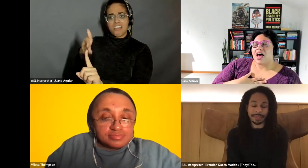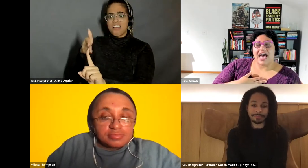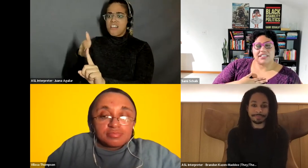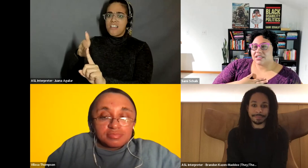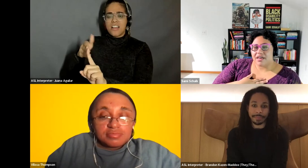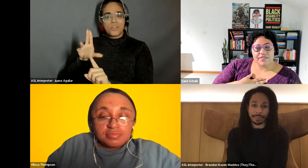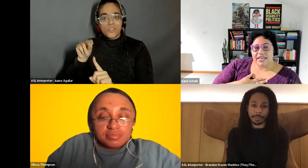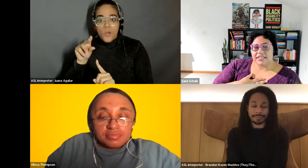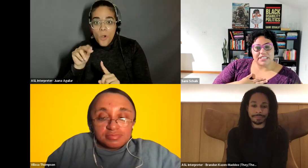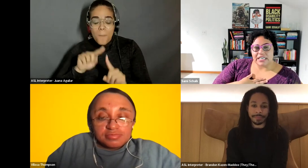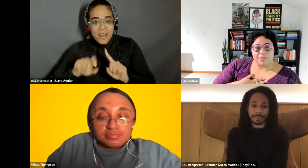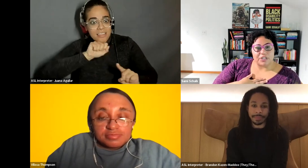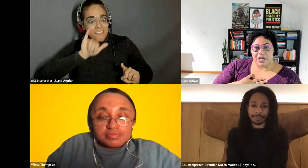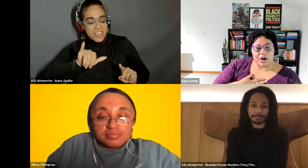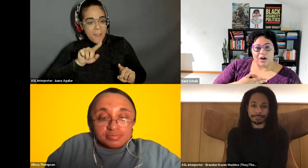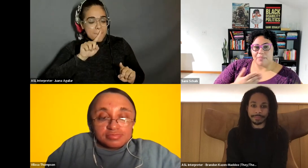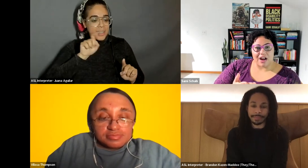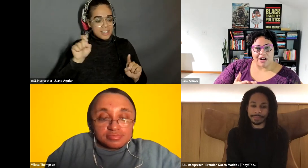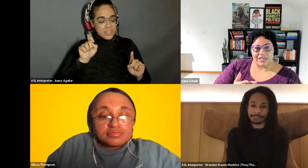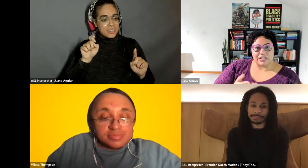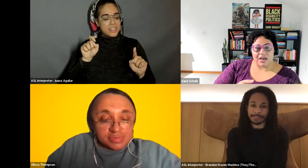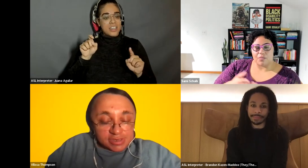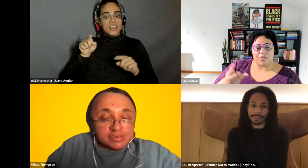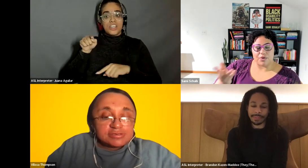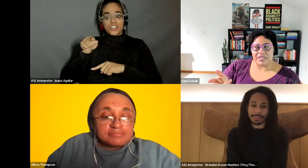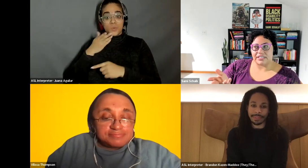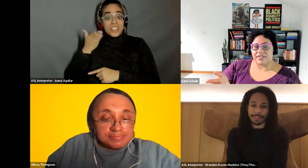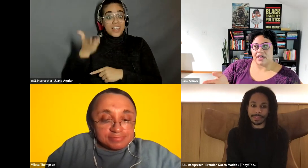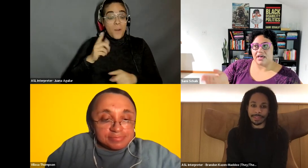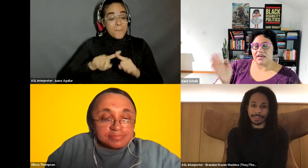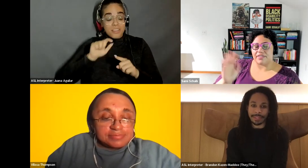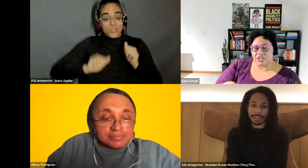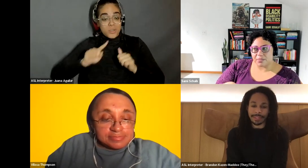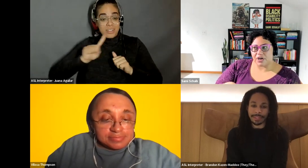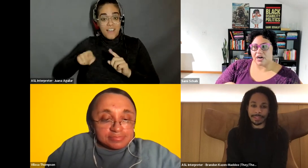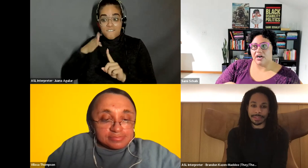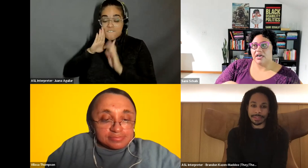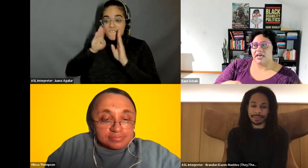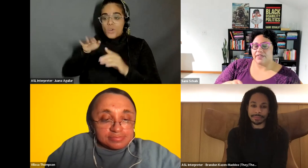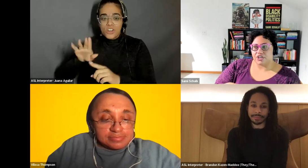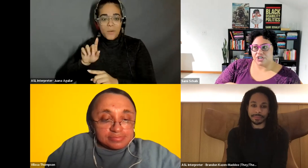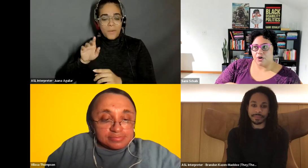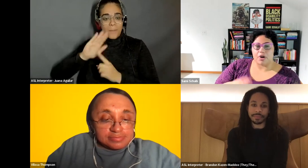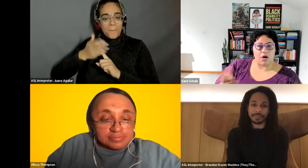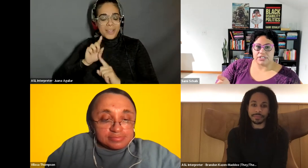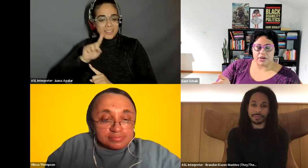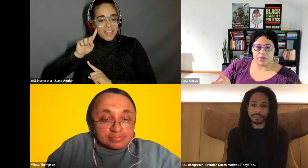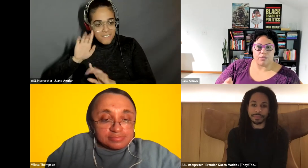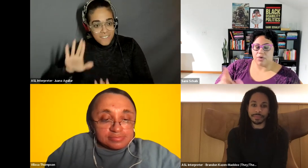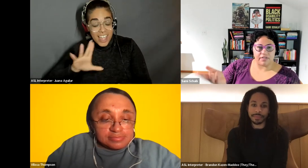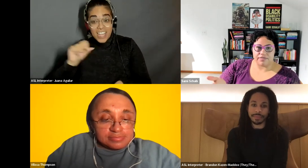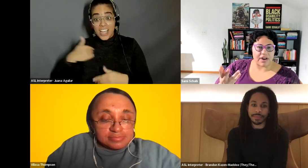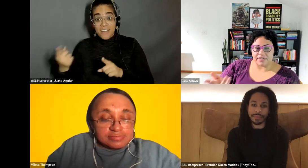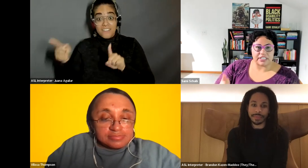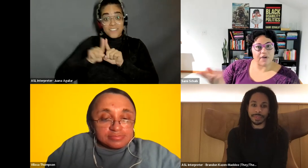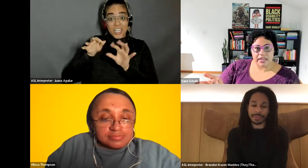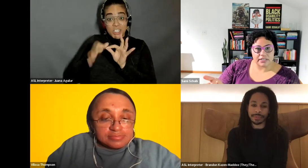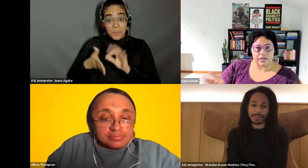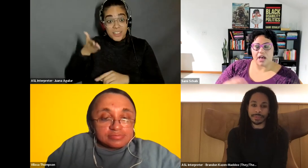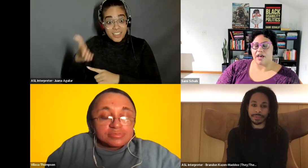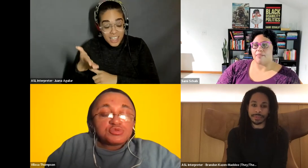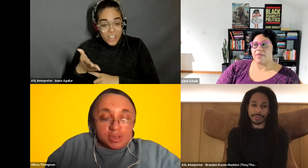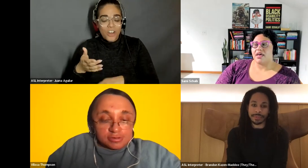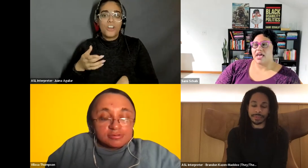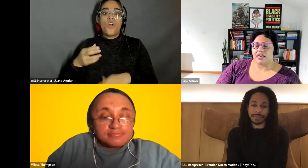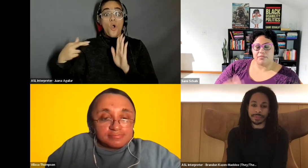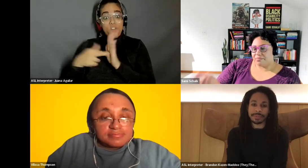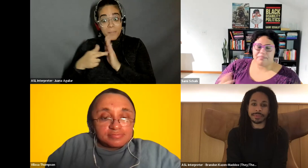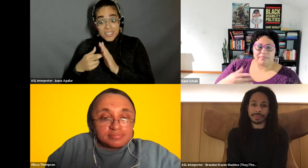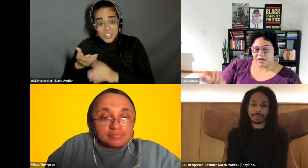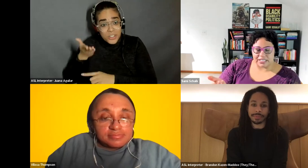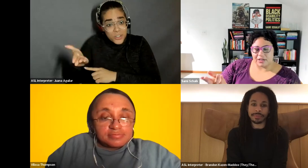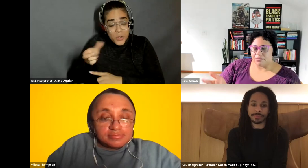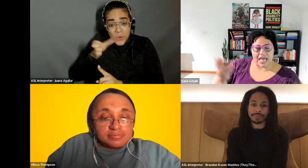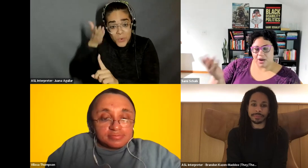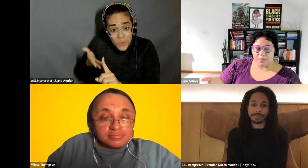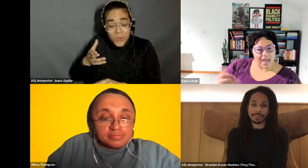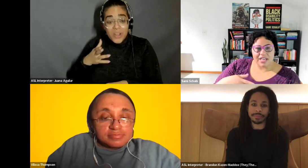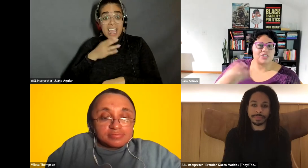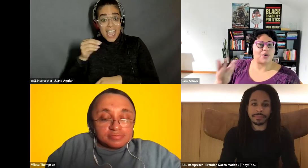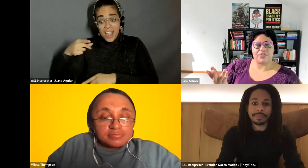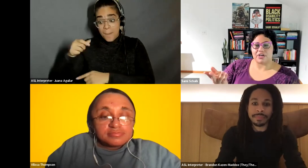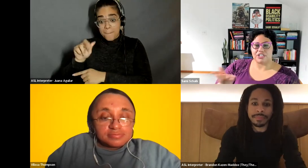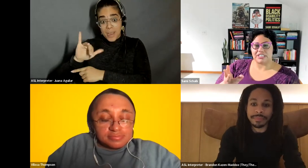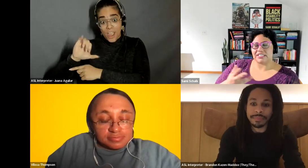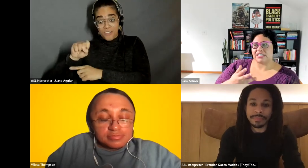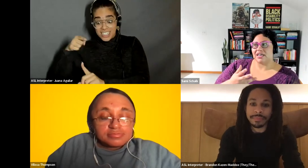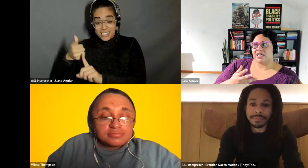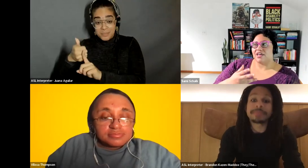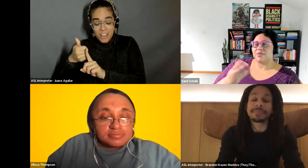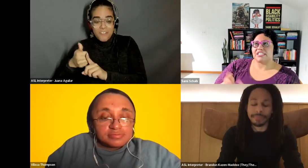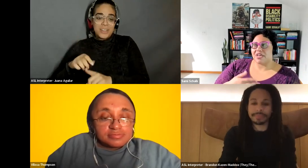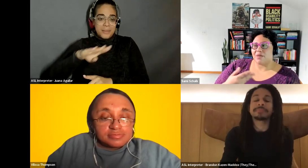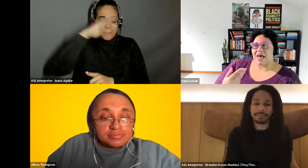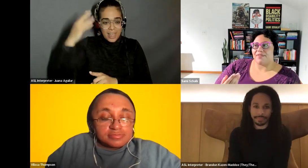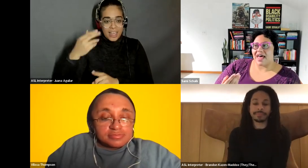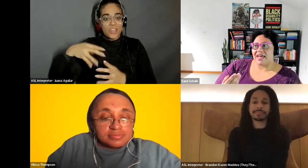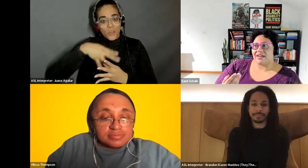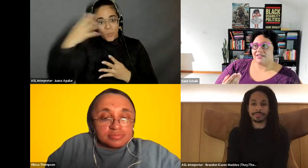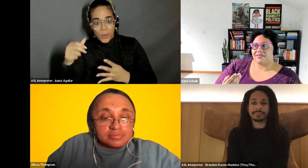Sami Schalk: I just love the intimacy between her and Paris, who is the the interpreter in the show, but also one of Raven's friends, and Paris is a black, queer man. So there's just there was something about that